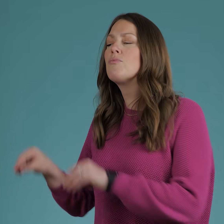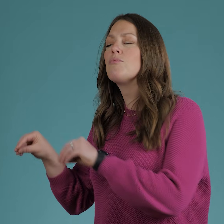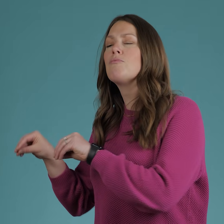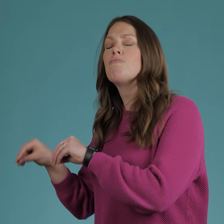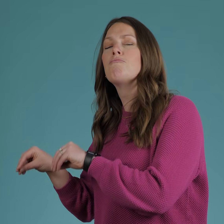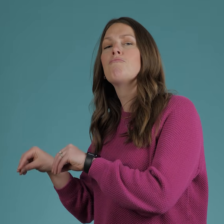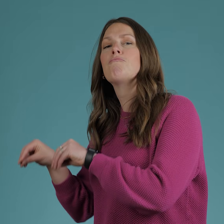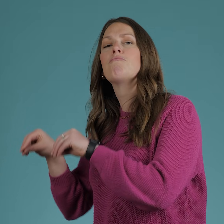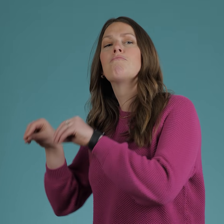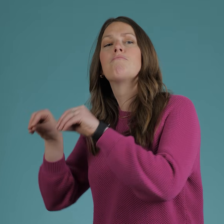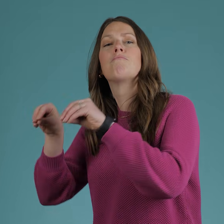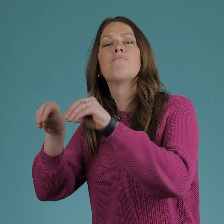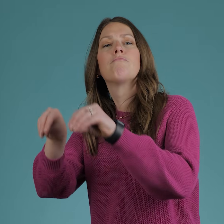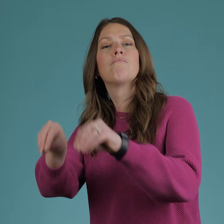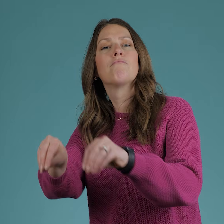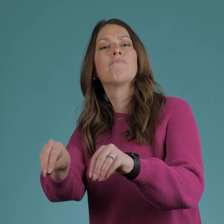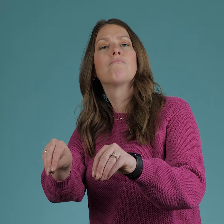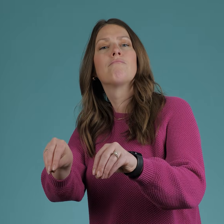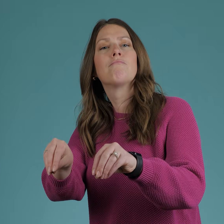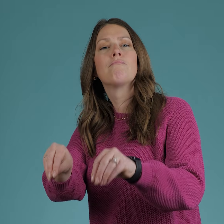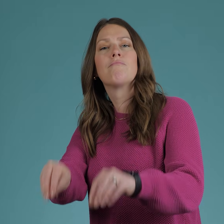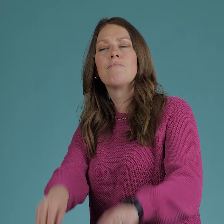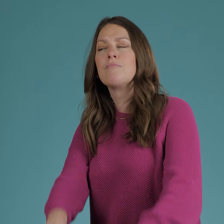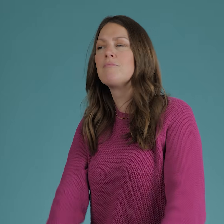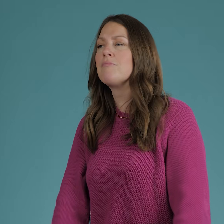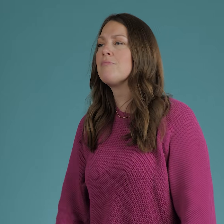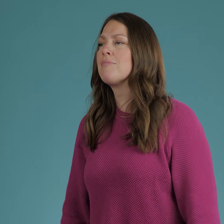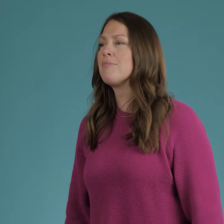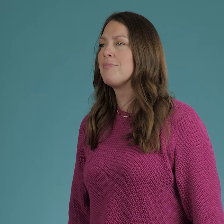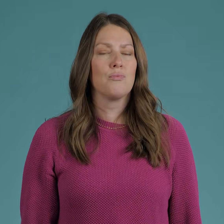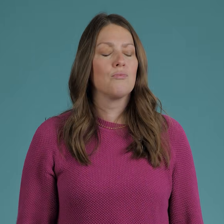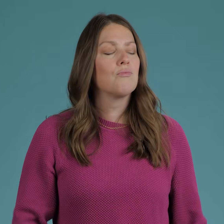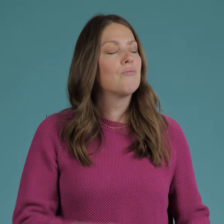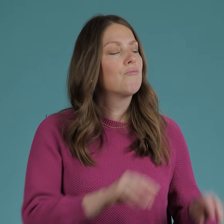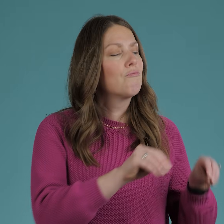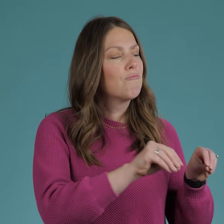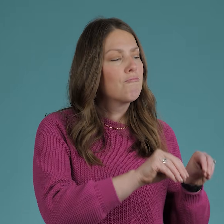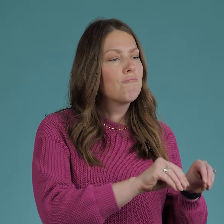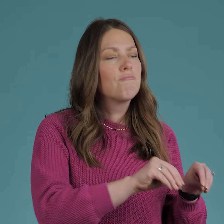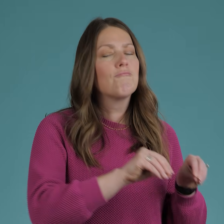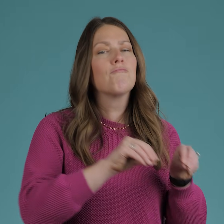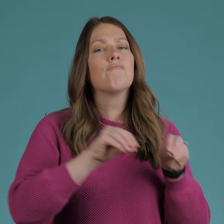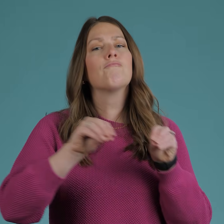You have these flat O-hands pointing down, and you're moving them in different